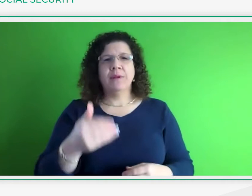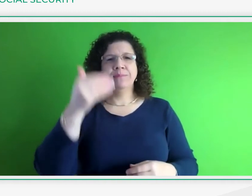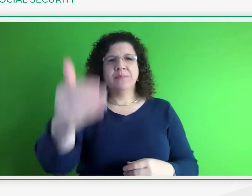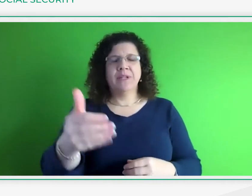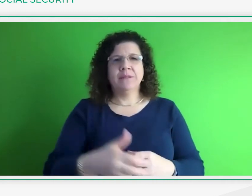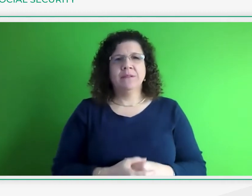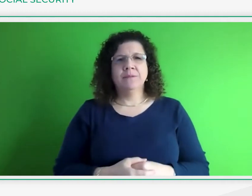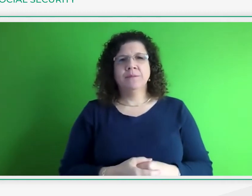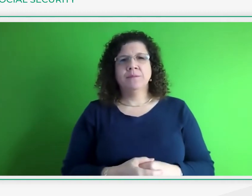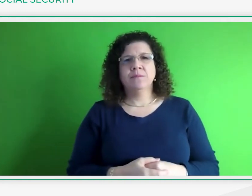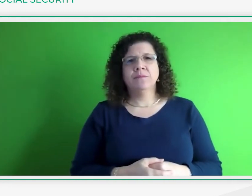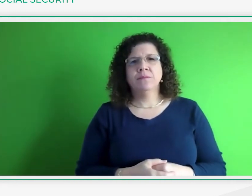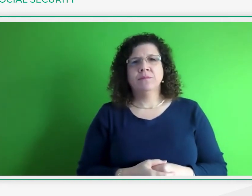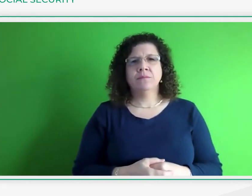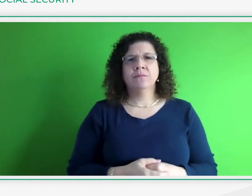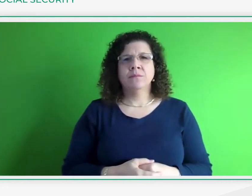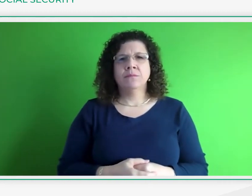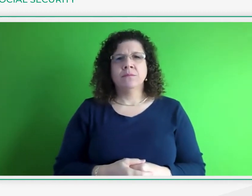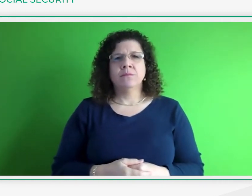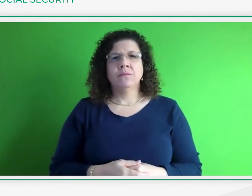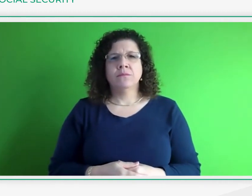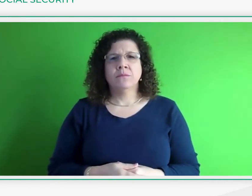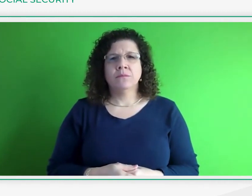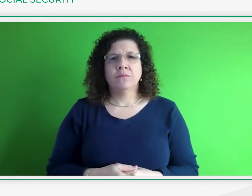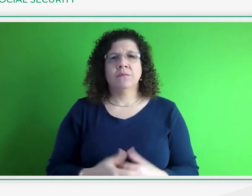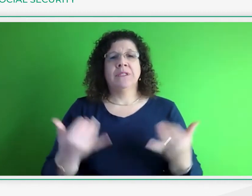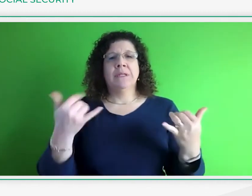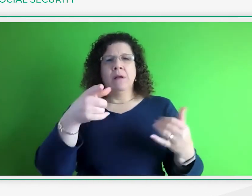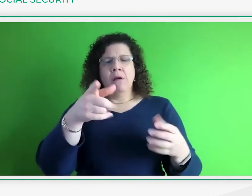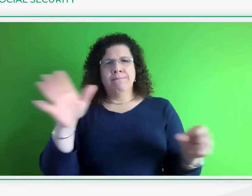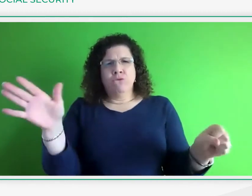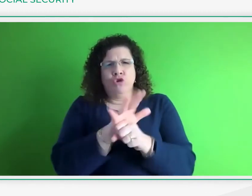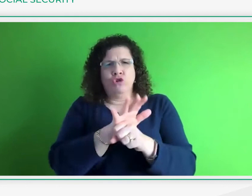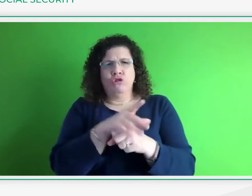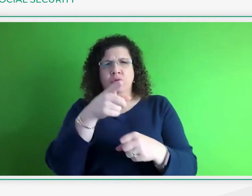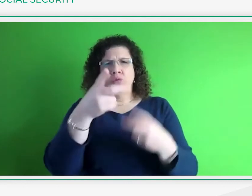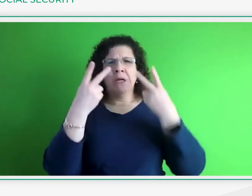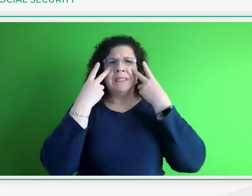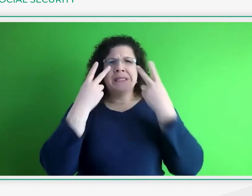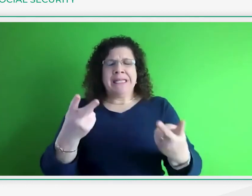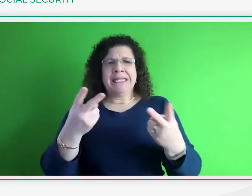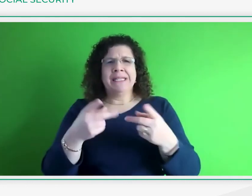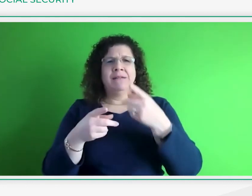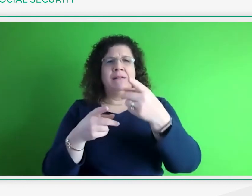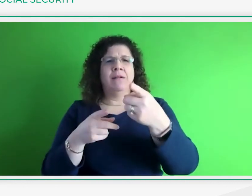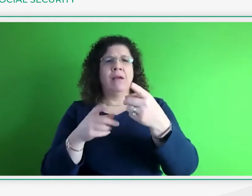that information to see which benefit would be more, a larger amount, for you to decide which one you would prefer to use.